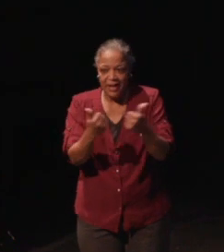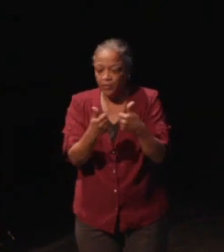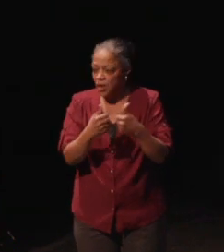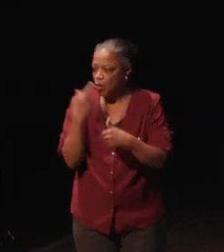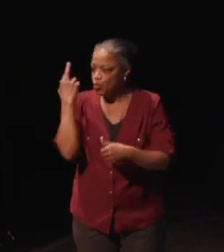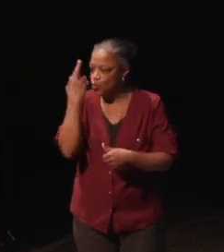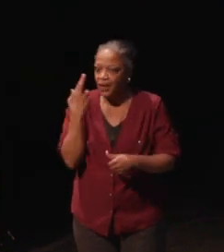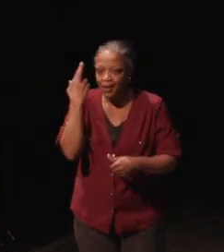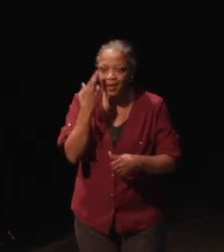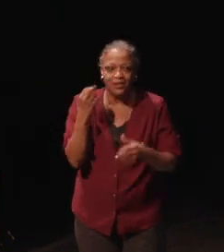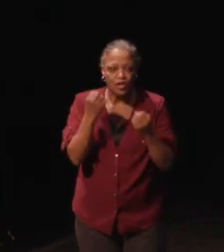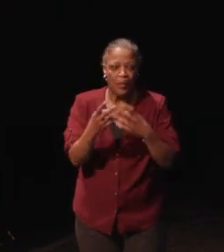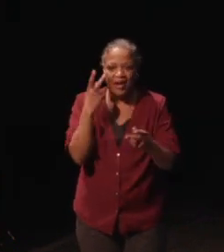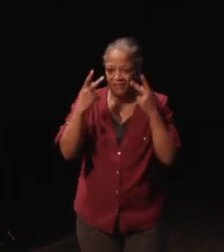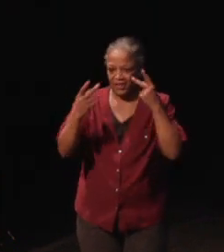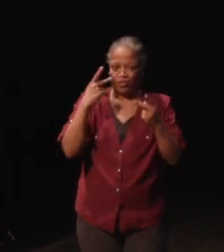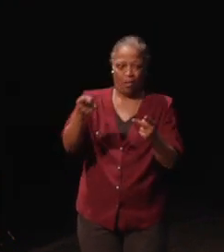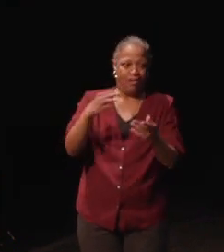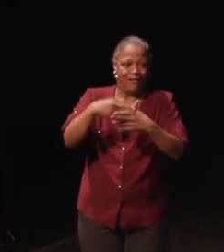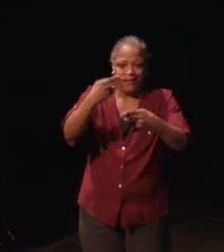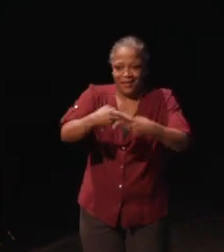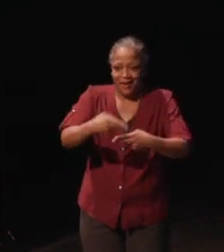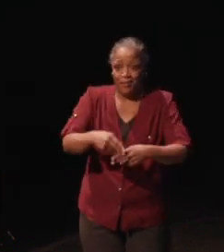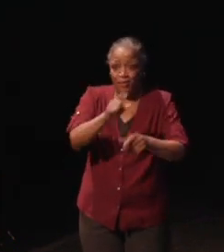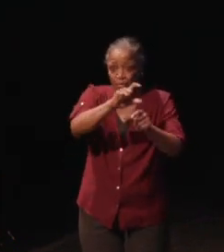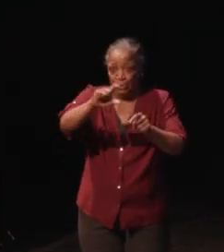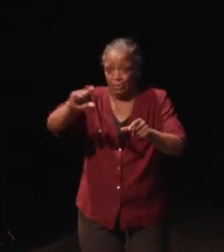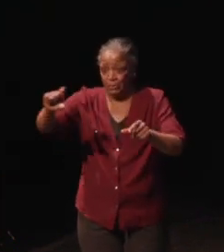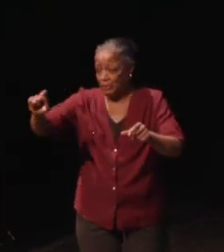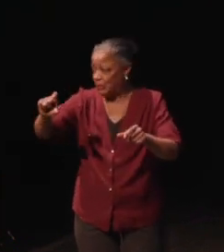a dozen more I could name without even breaking a sweat,